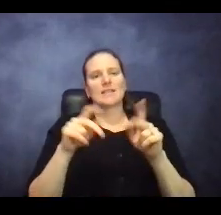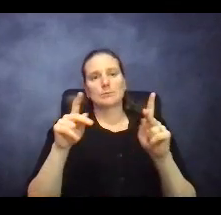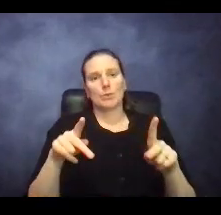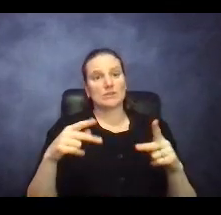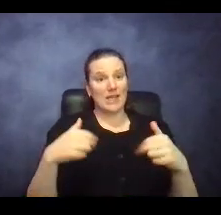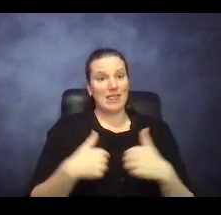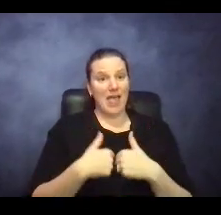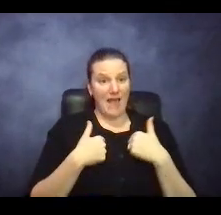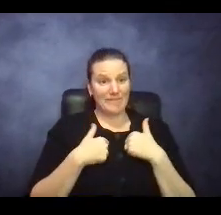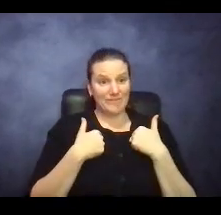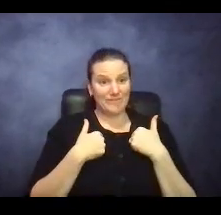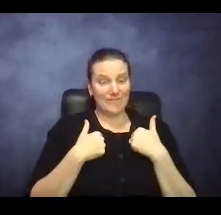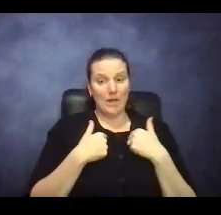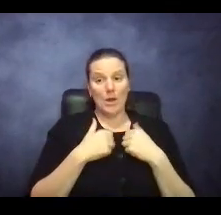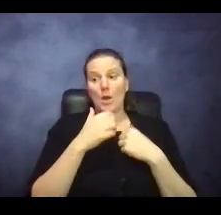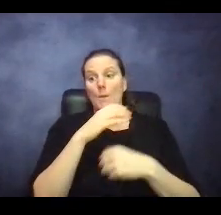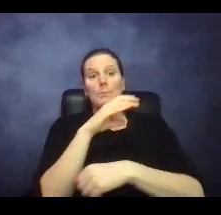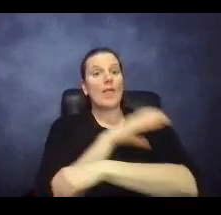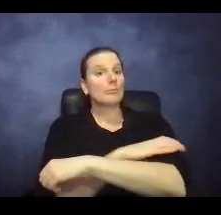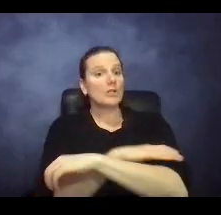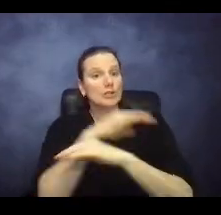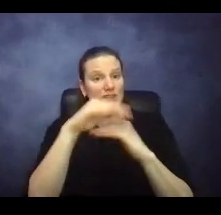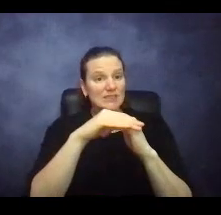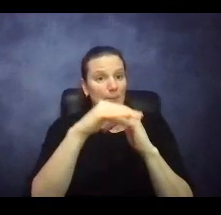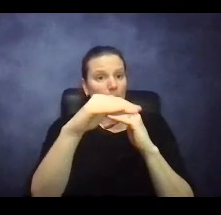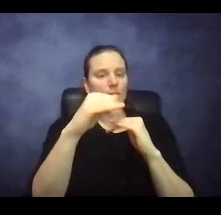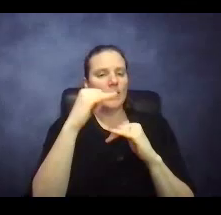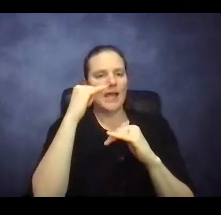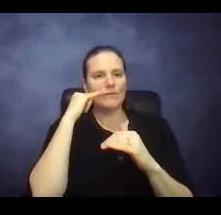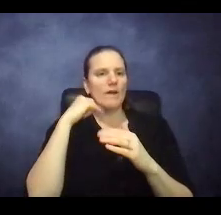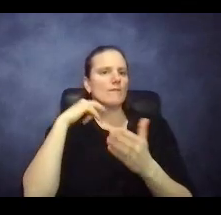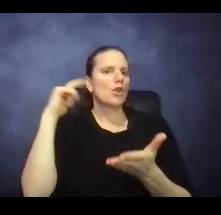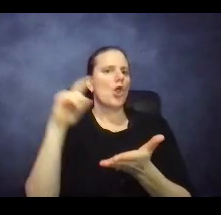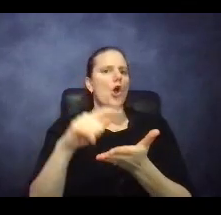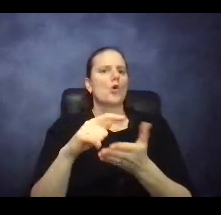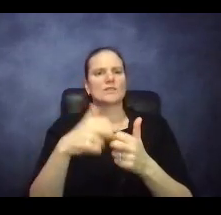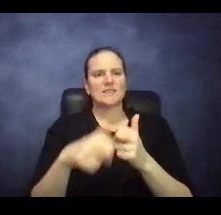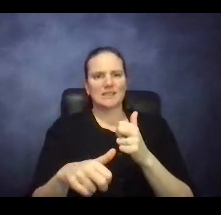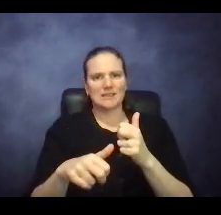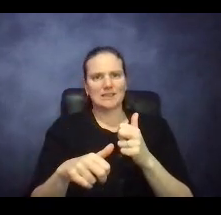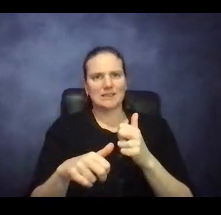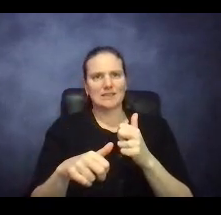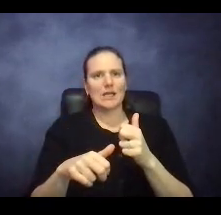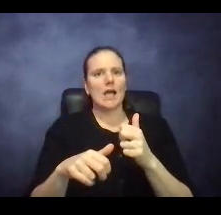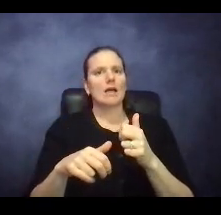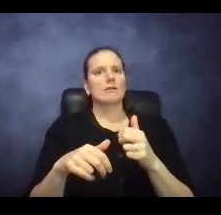So when you live in a state of low resilience and hypervigilance, you are gonna have more severe perimenopause